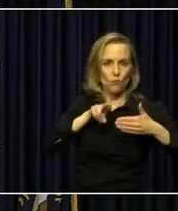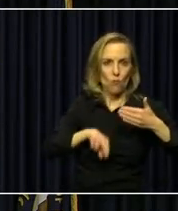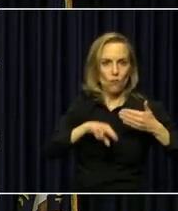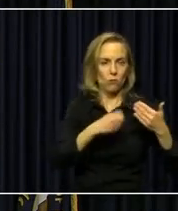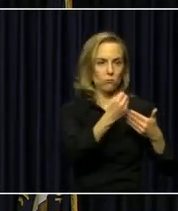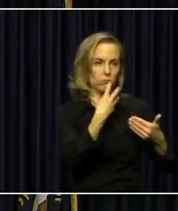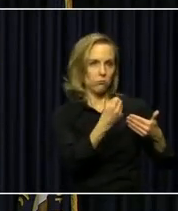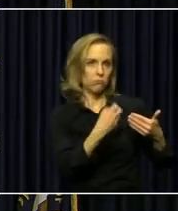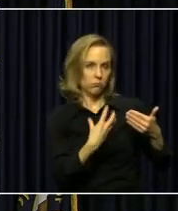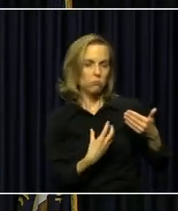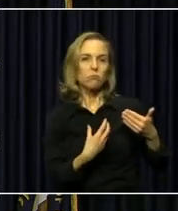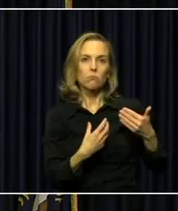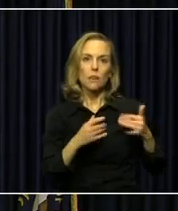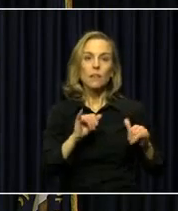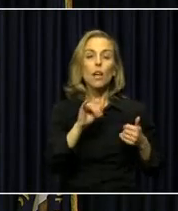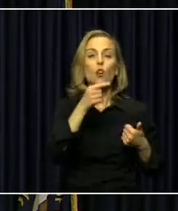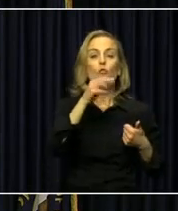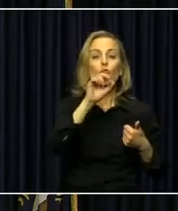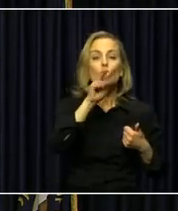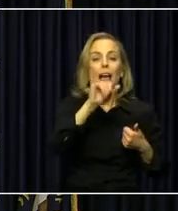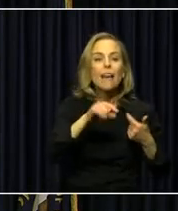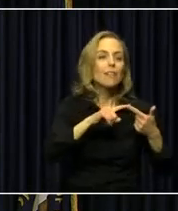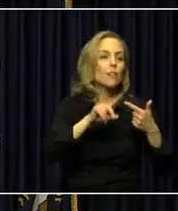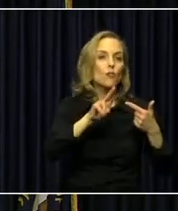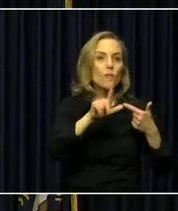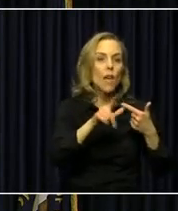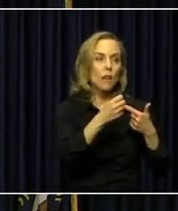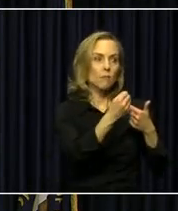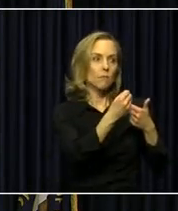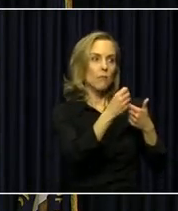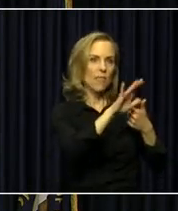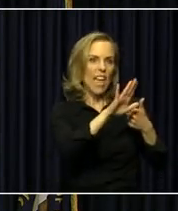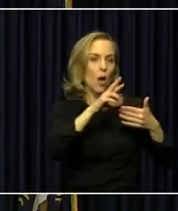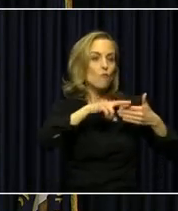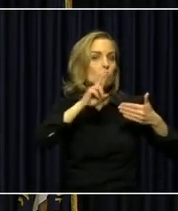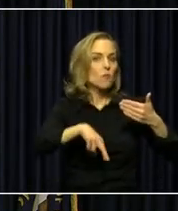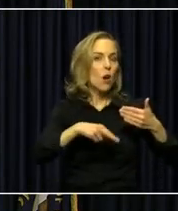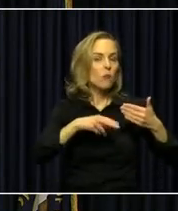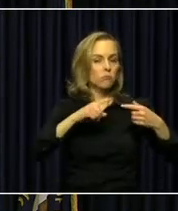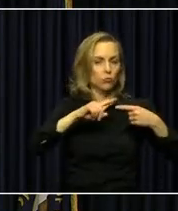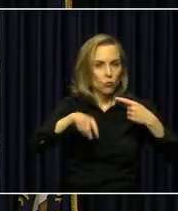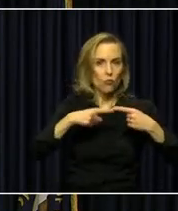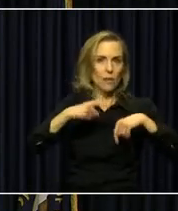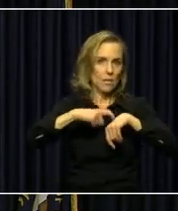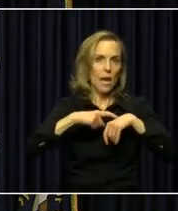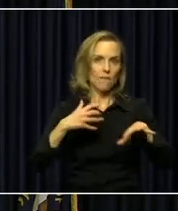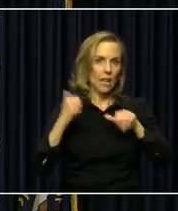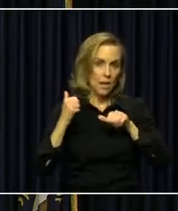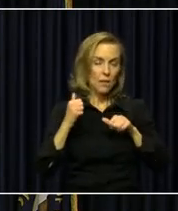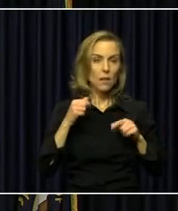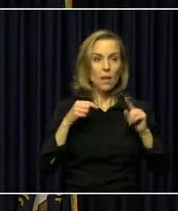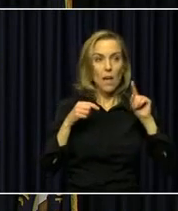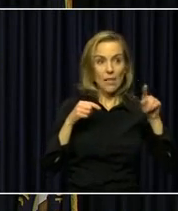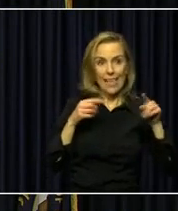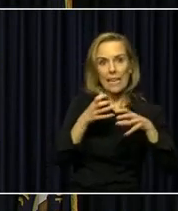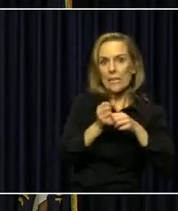SO IT DOESN'T JUST TAKE THE TESTING CAPACITY, WHICH WE TALKED ABOUT IT. TAKES THE INDIVIDUAL FOR CONTACT